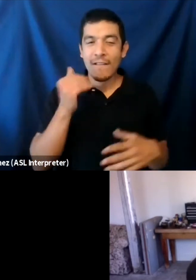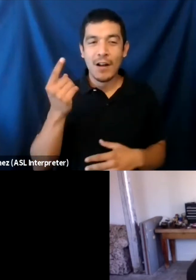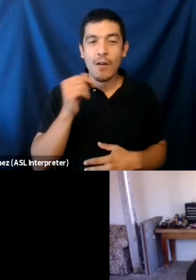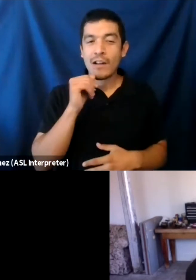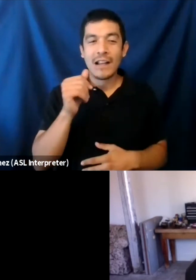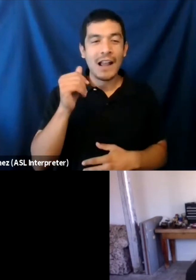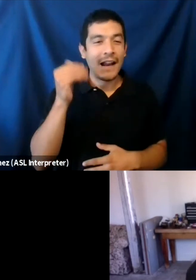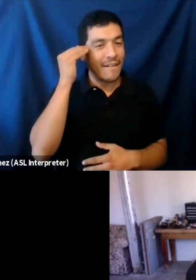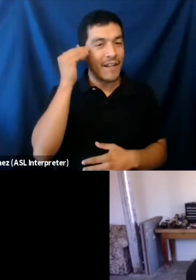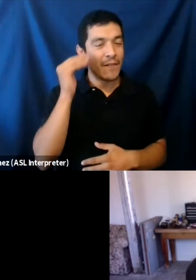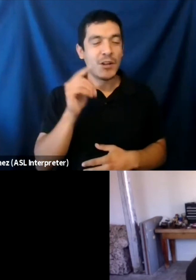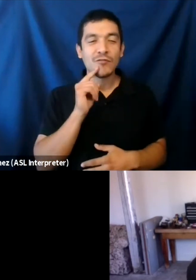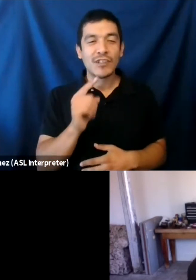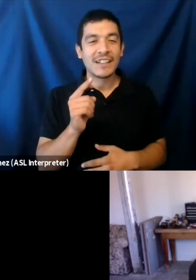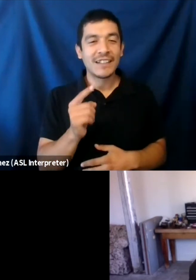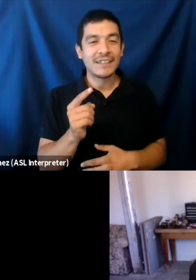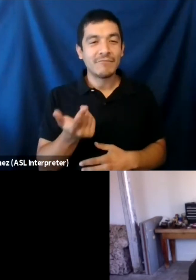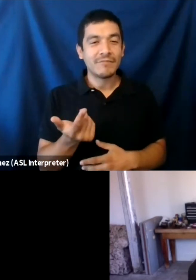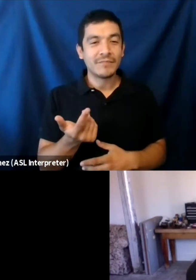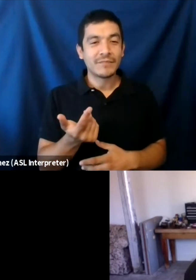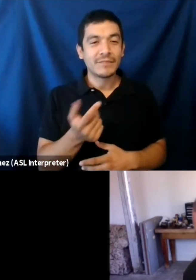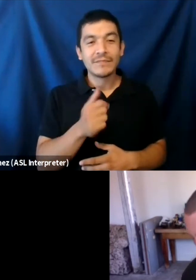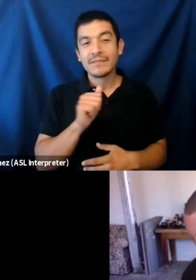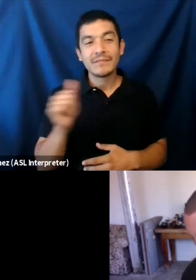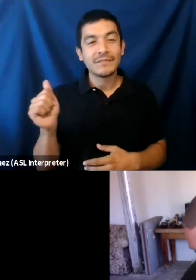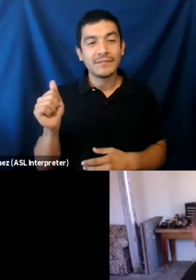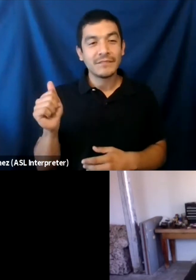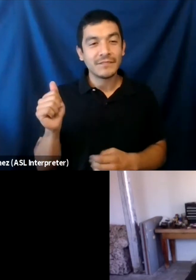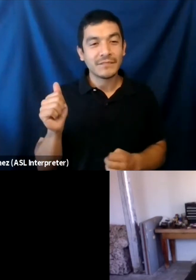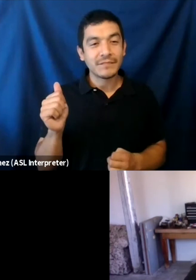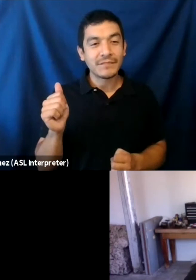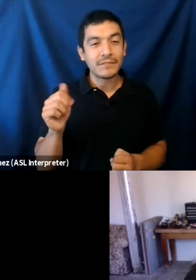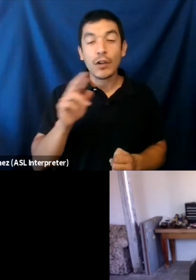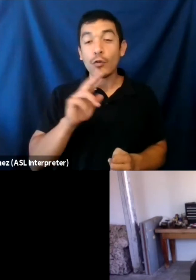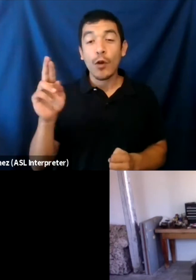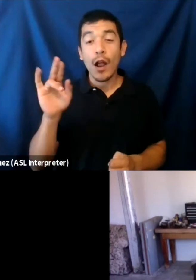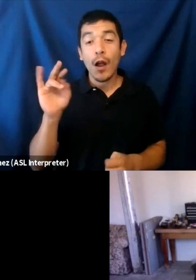there's essentially a right wing conservative politician